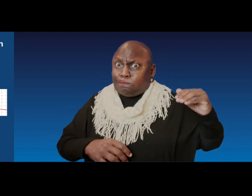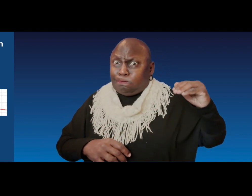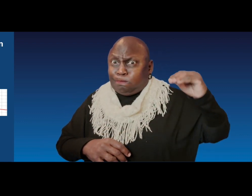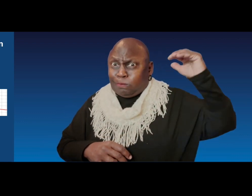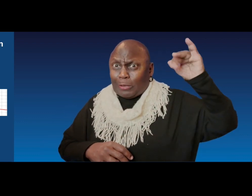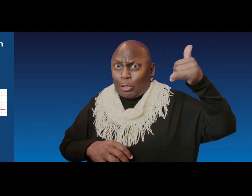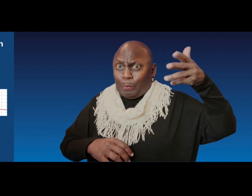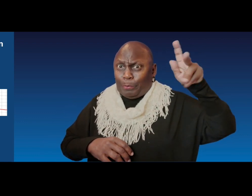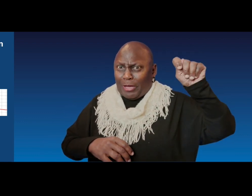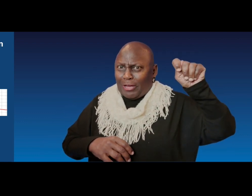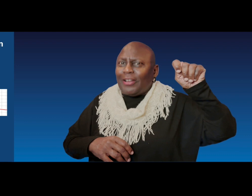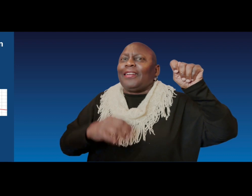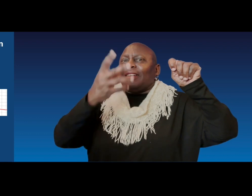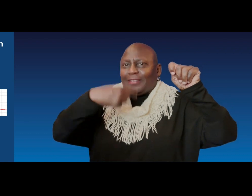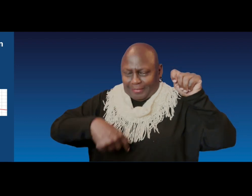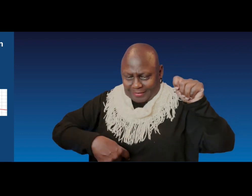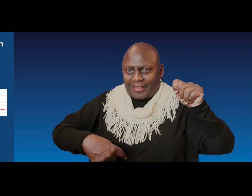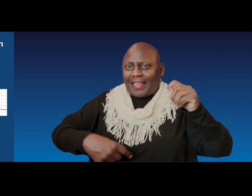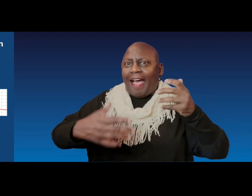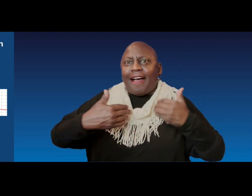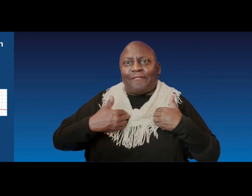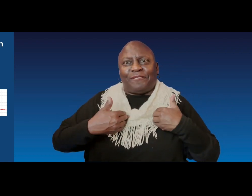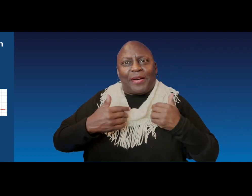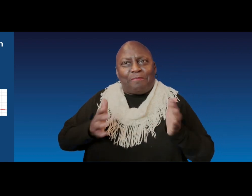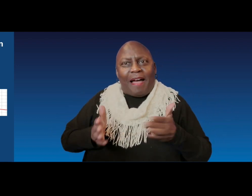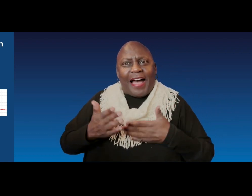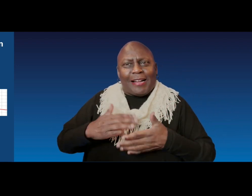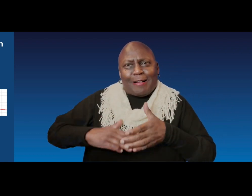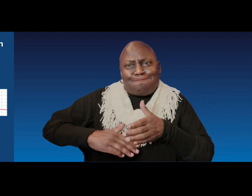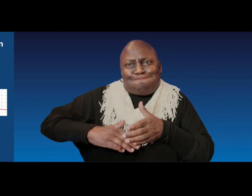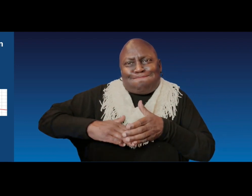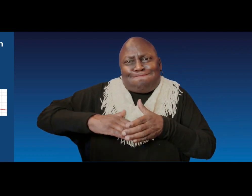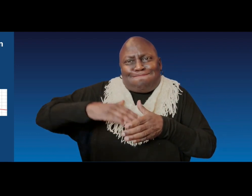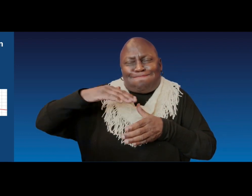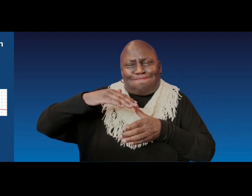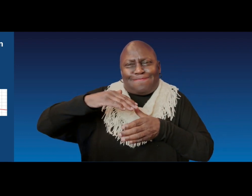And that's the input." So that is key. As a deaf person grows up